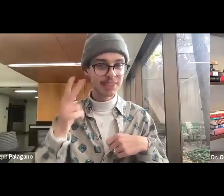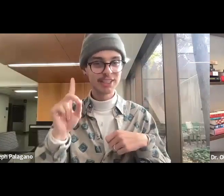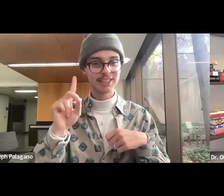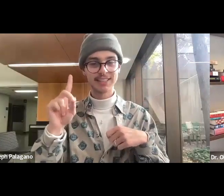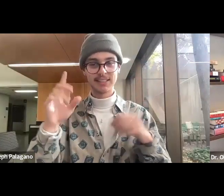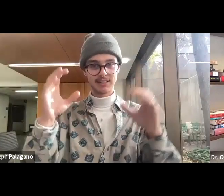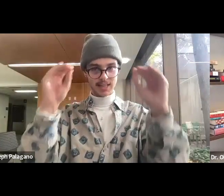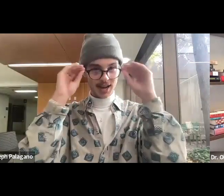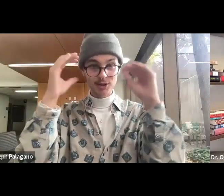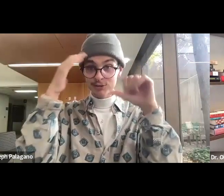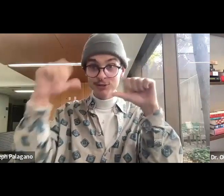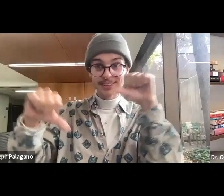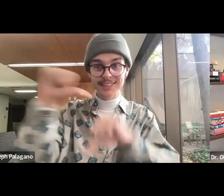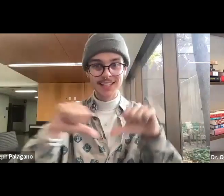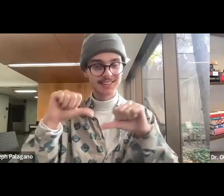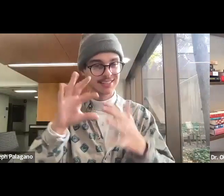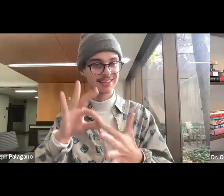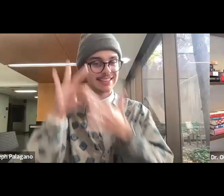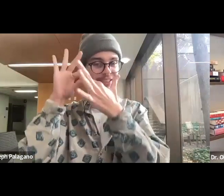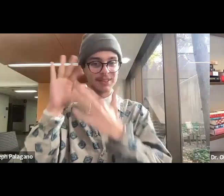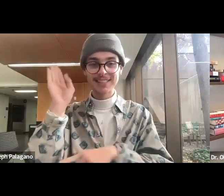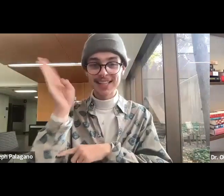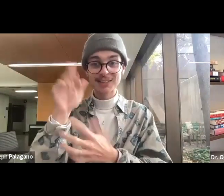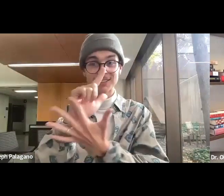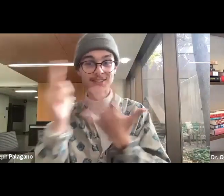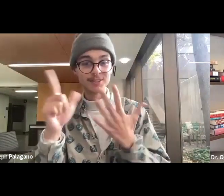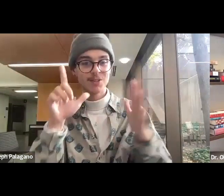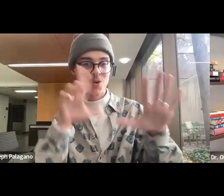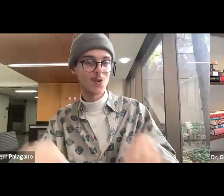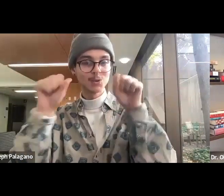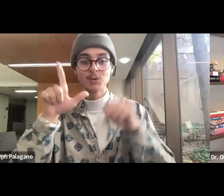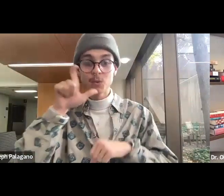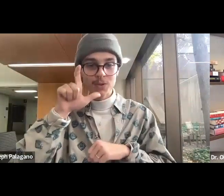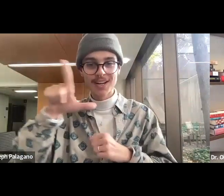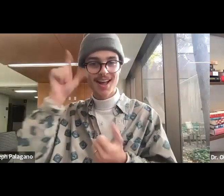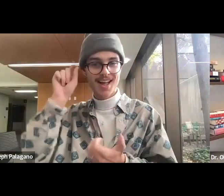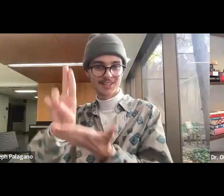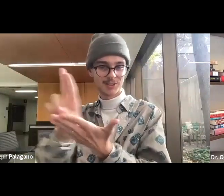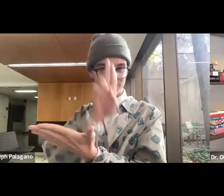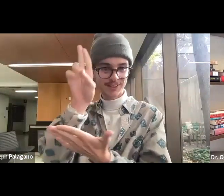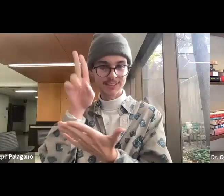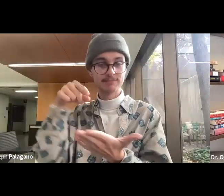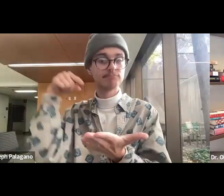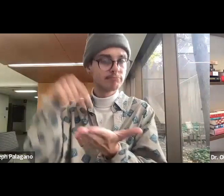I want to give a warm welcome to the PhD in Educational Neuroscience Distinguished Lecture Series